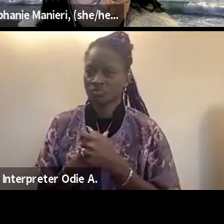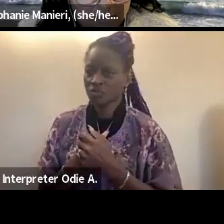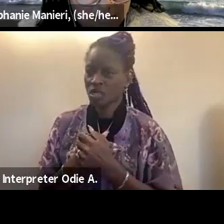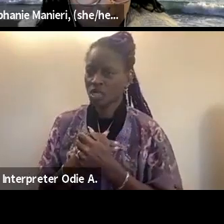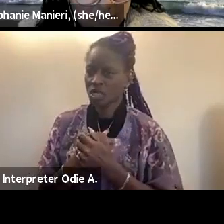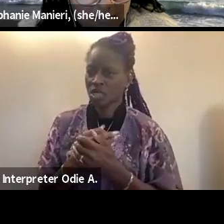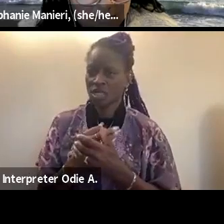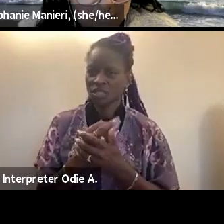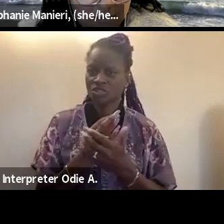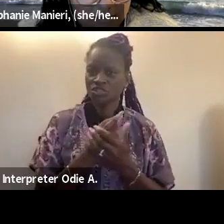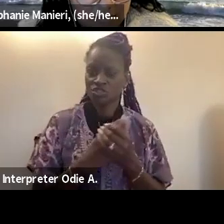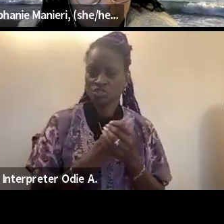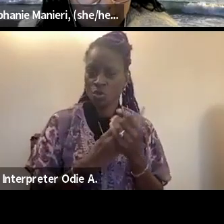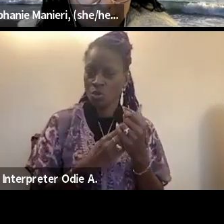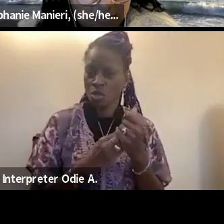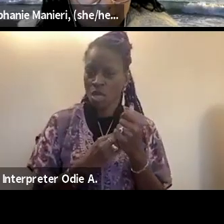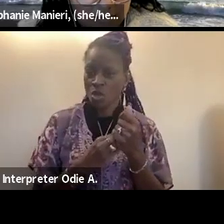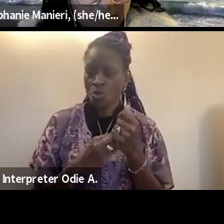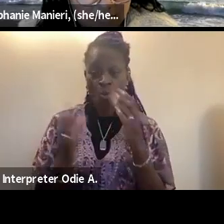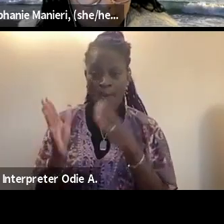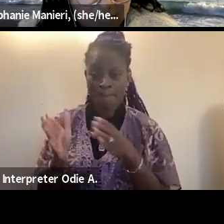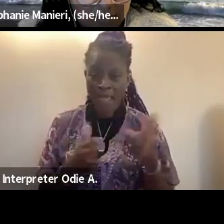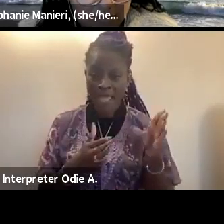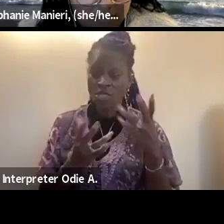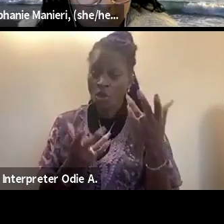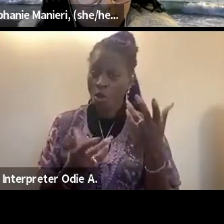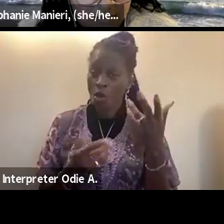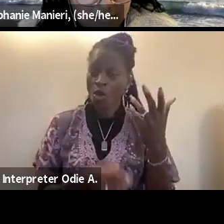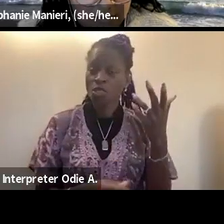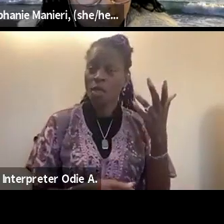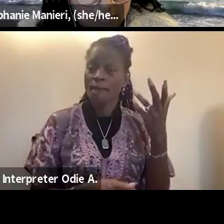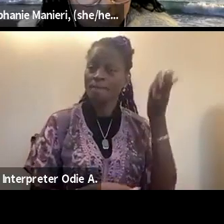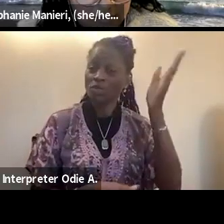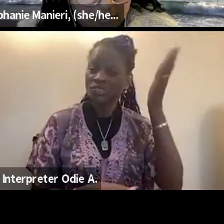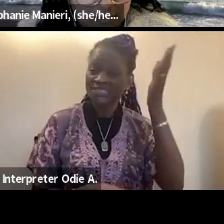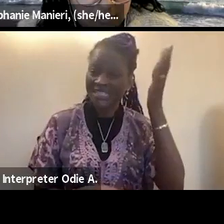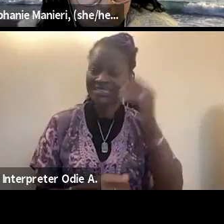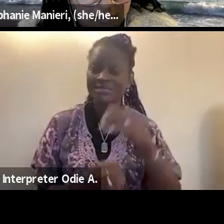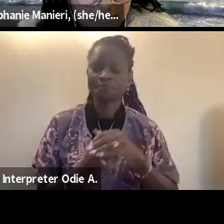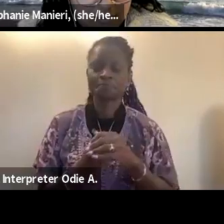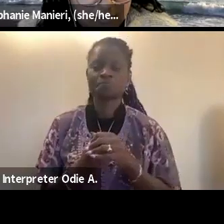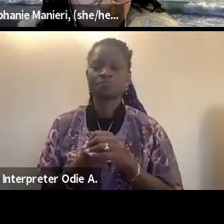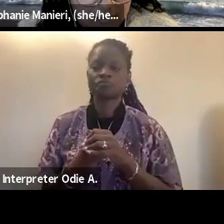some data on how many extra percentage of vaccination. You already have some data.